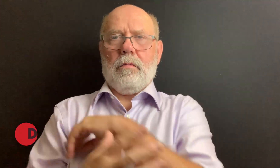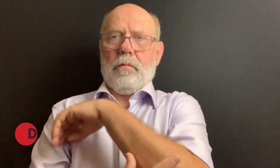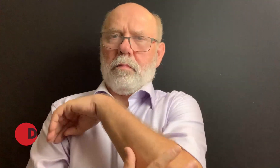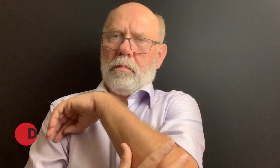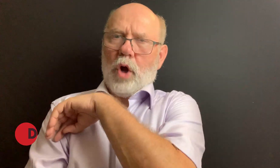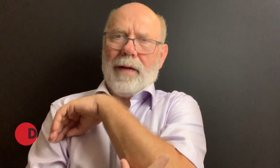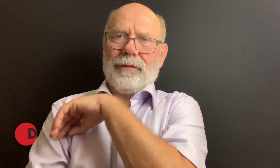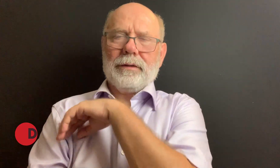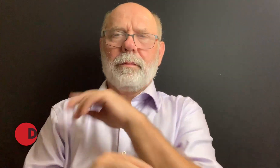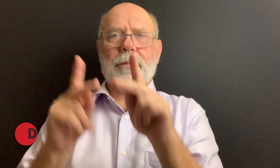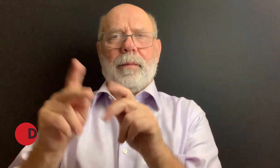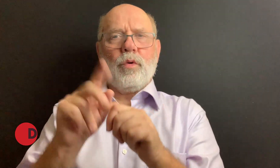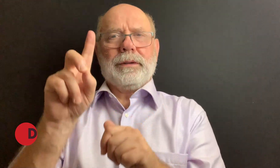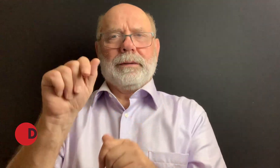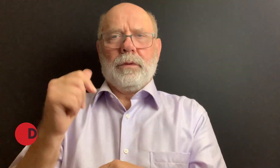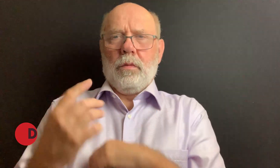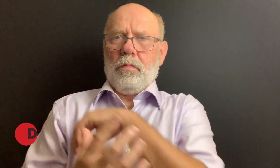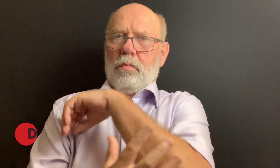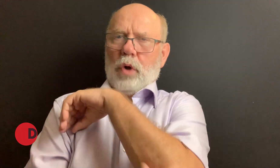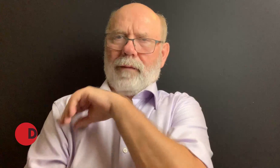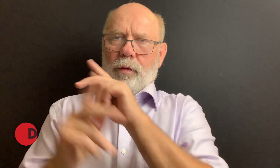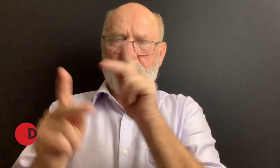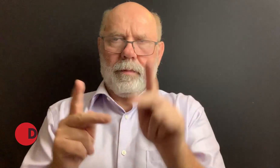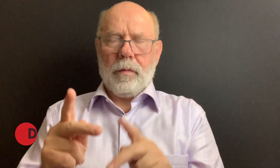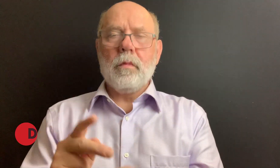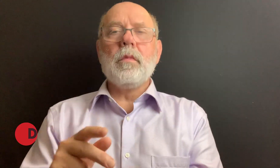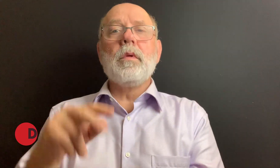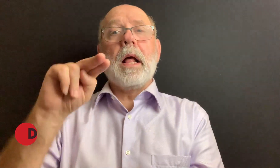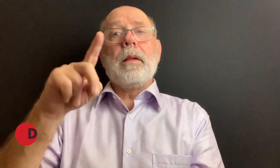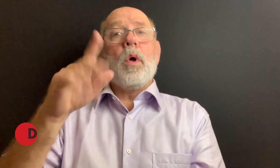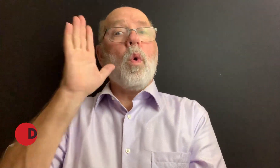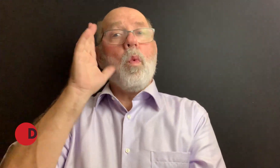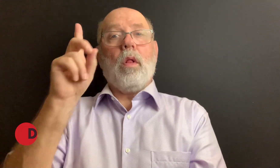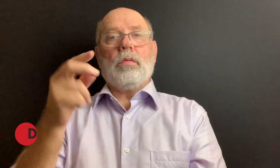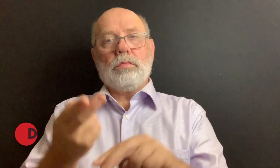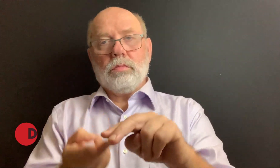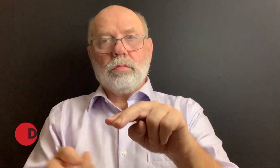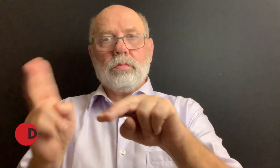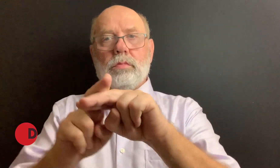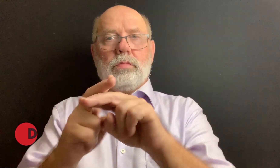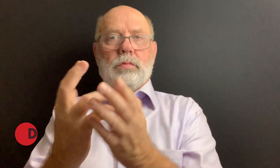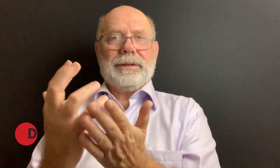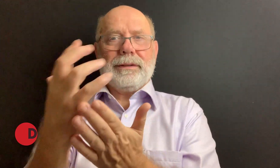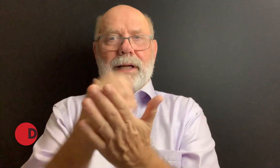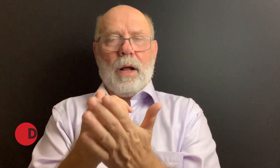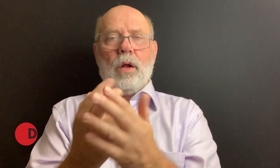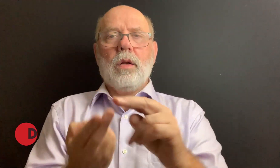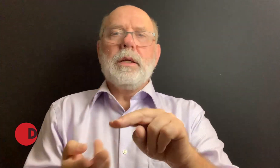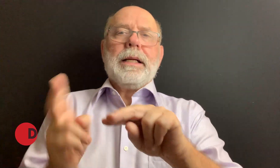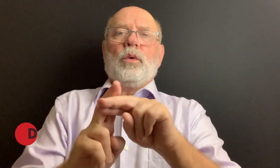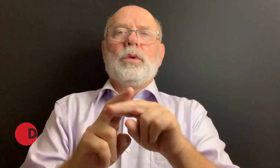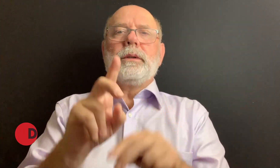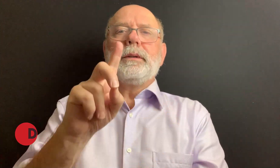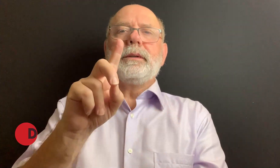poverty, people with disabilities, NDP will increase salaries, increase